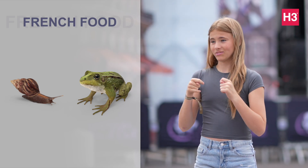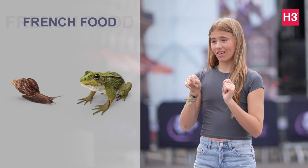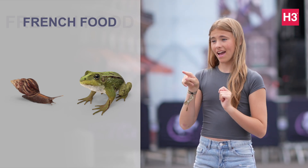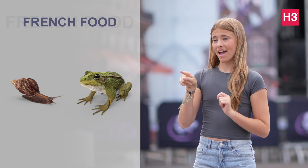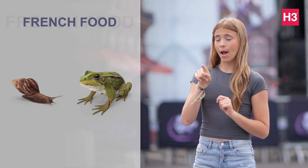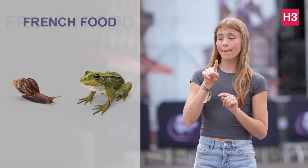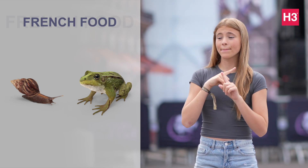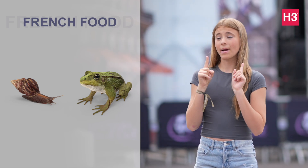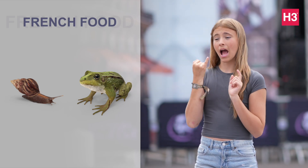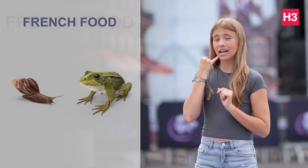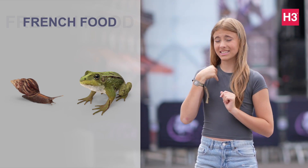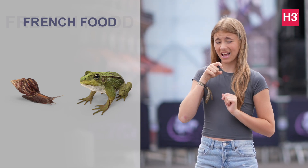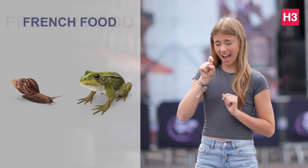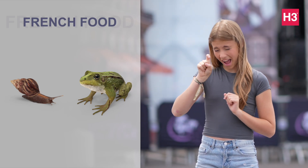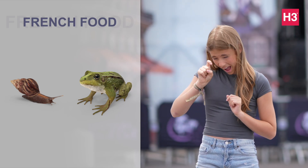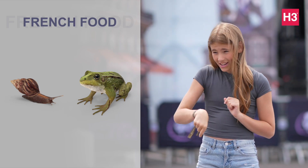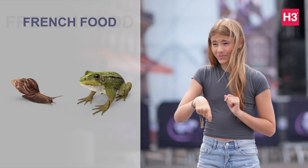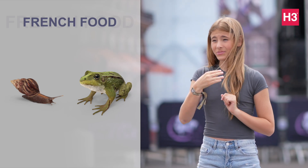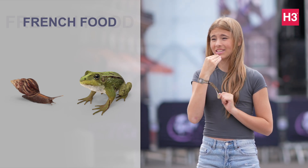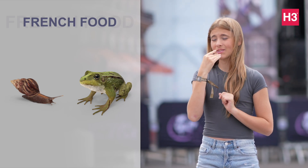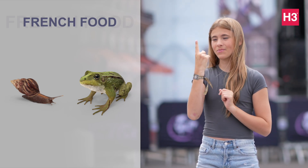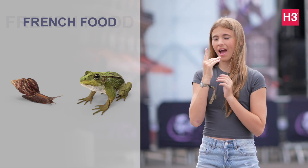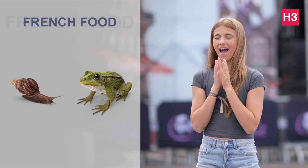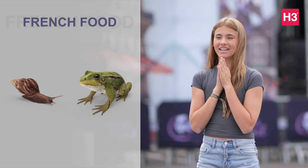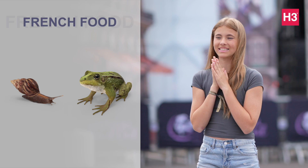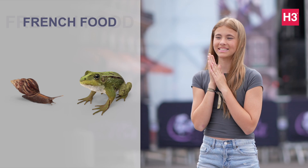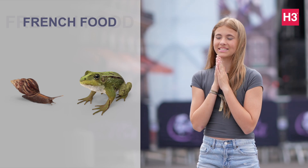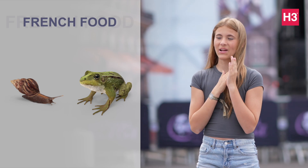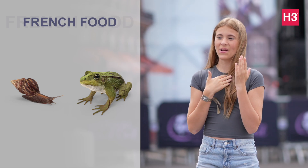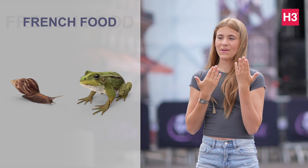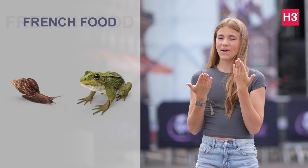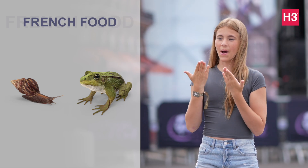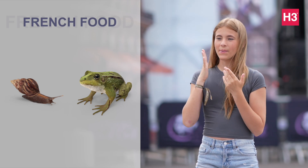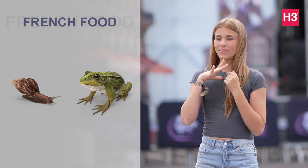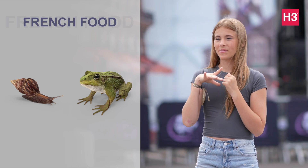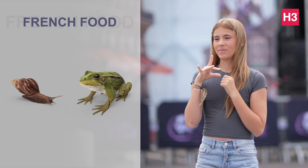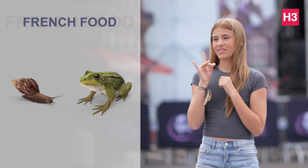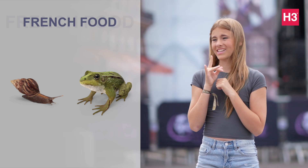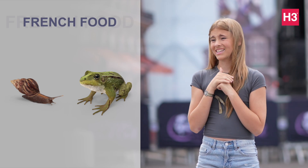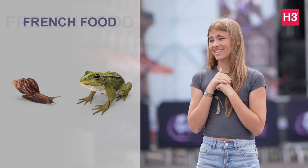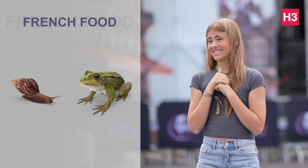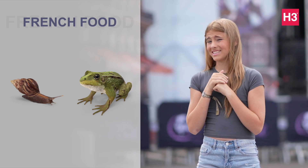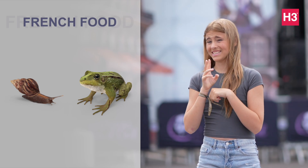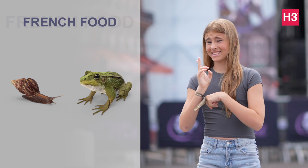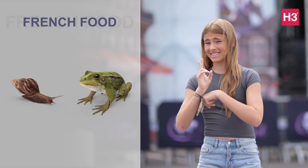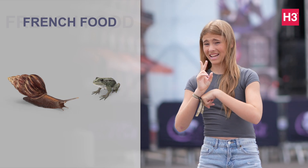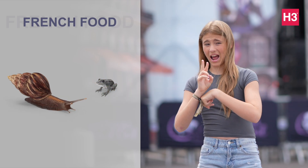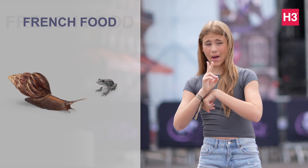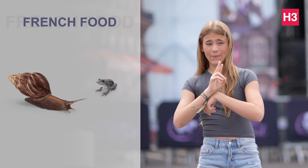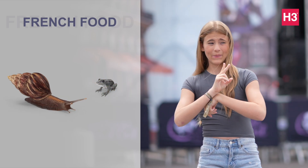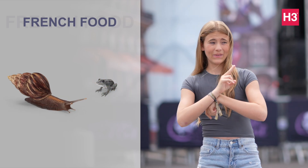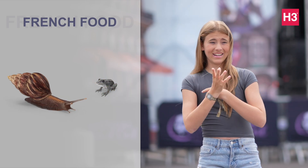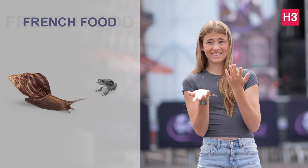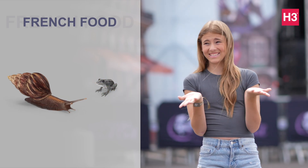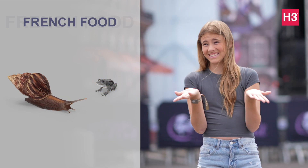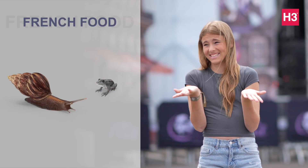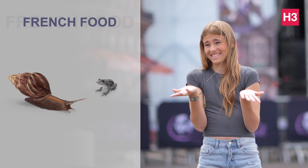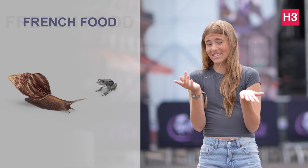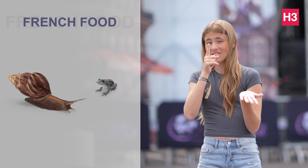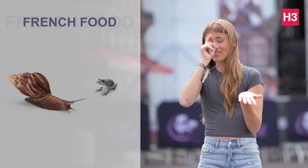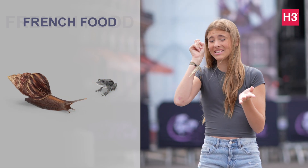I’d probably choose snail. I’ve heard others talking about eating snails served